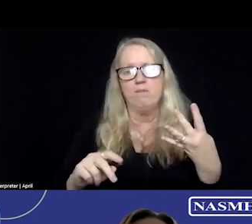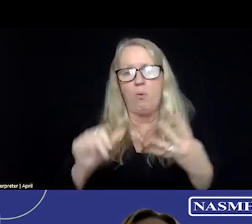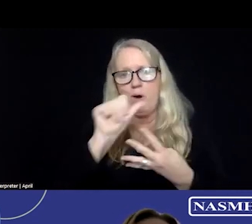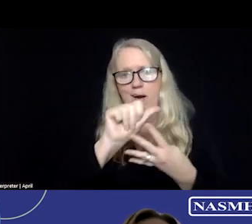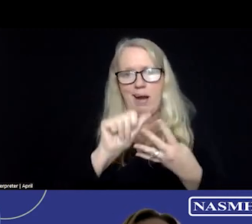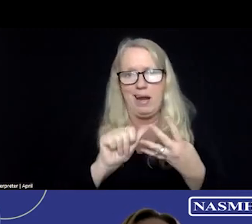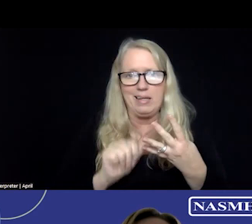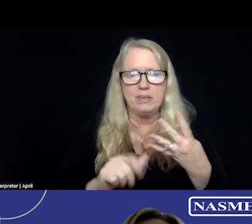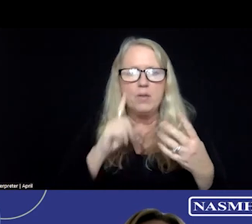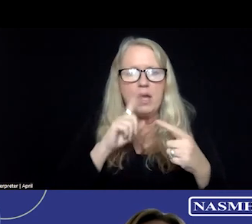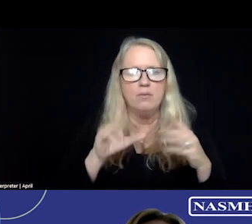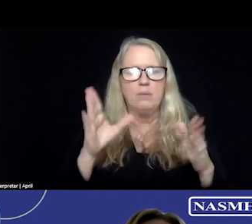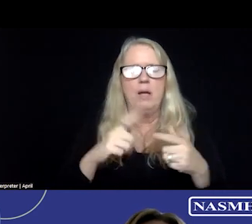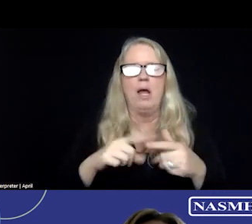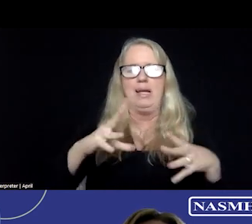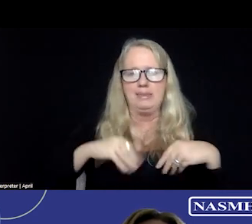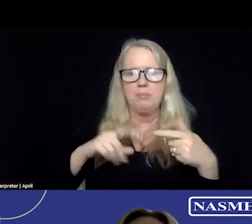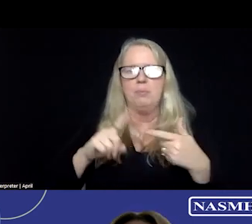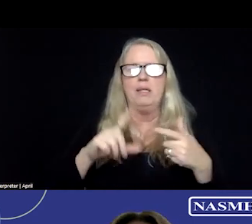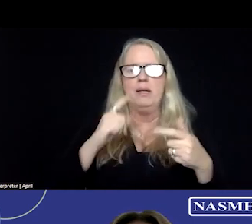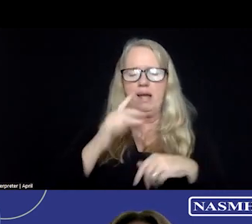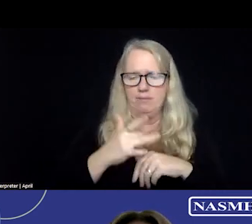THREE A'S. ACCEPTABILITY, AVAILABILITY, AND ACCESSIBILITY.